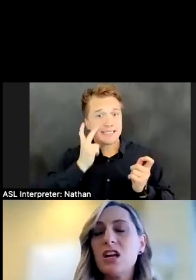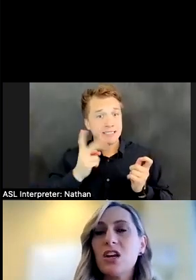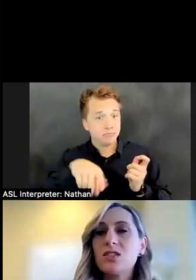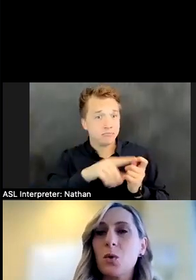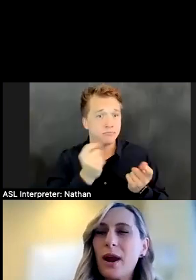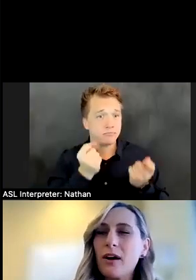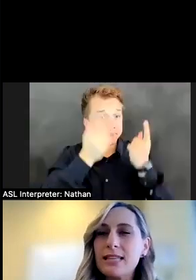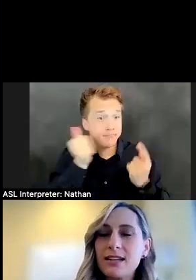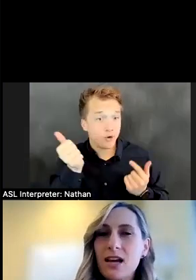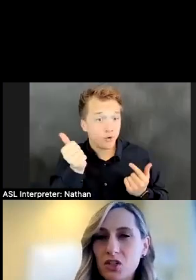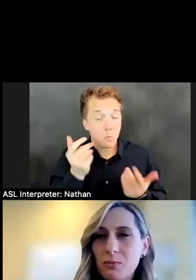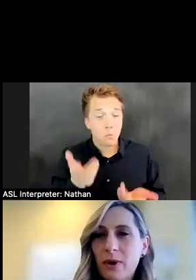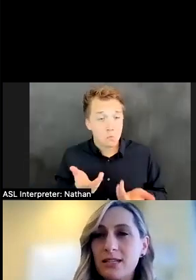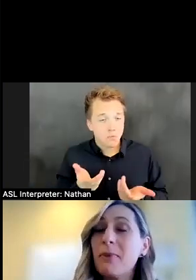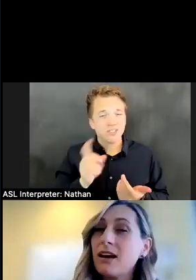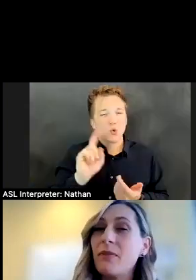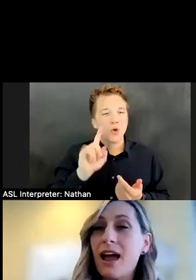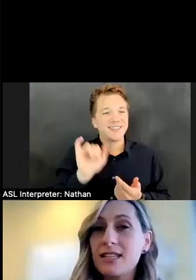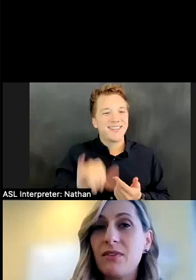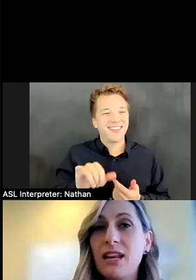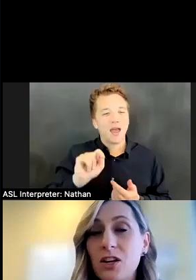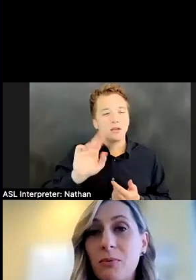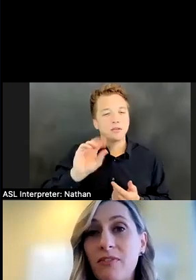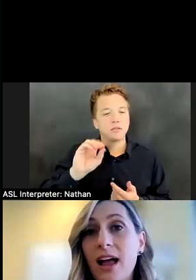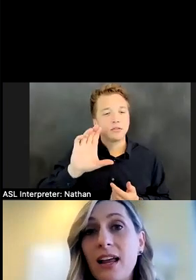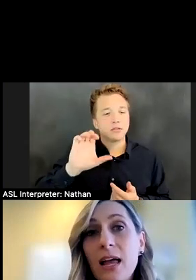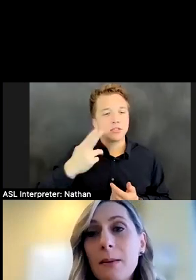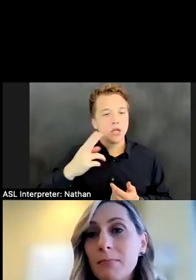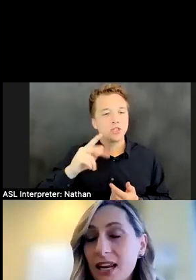So, where is that touch point depending on the activities that you provide.